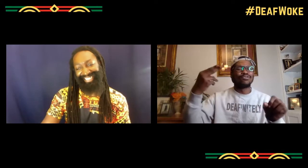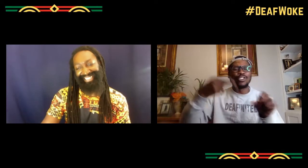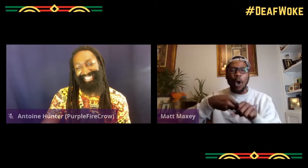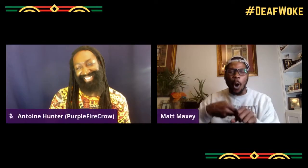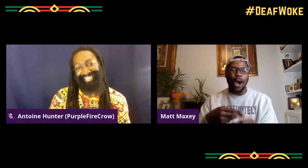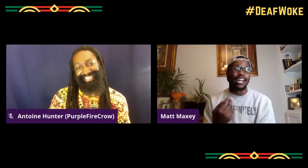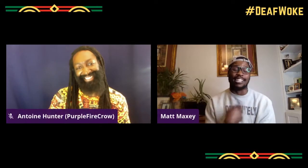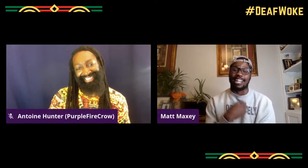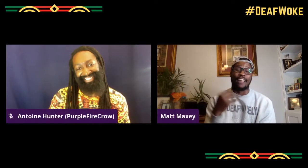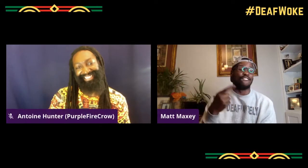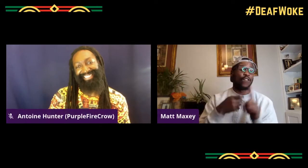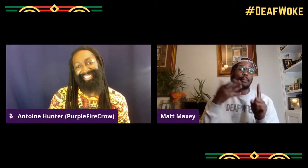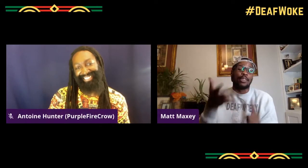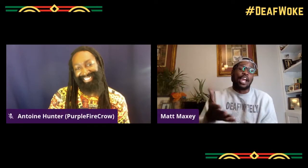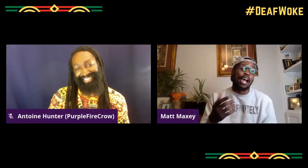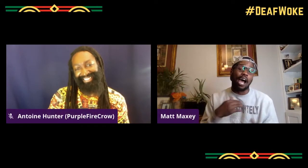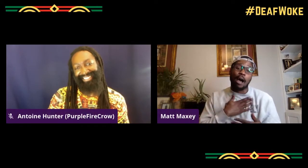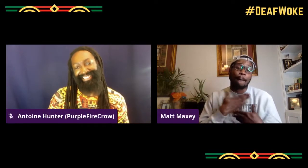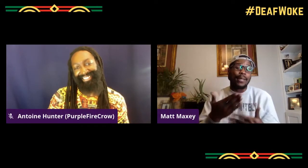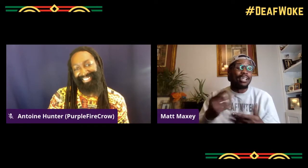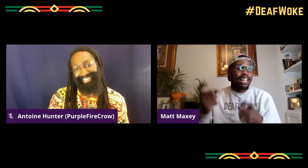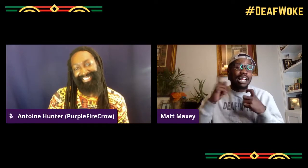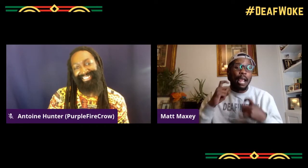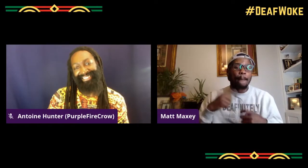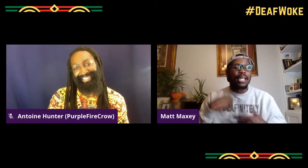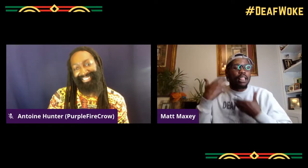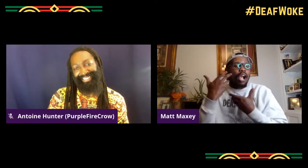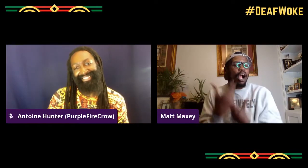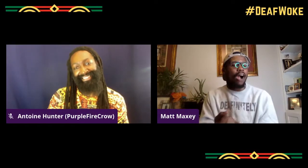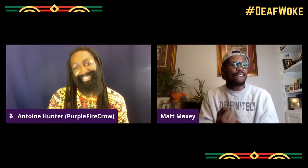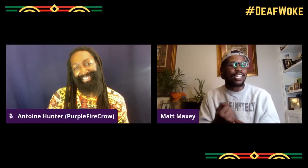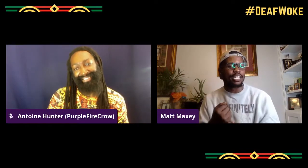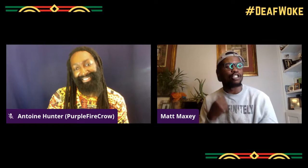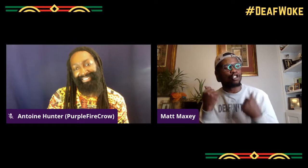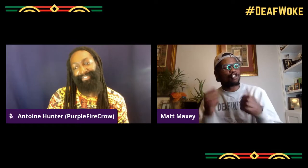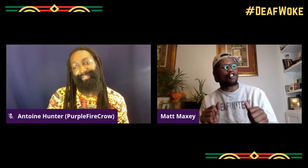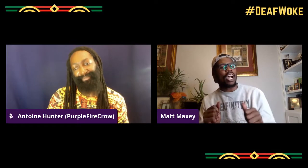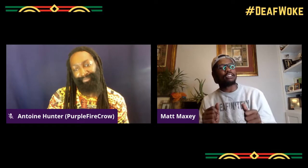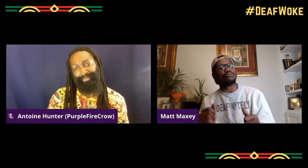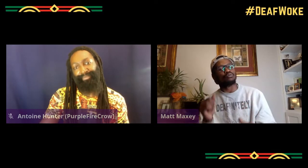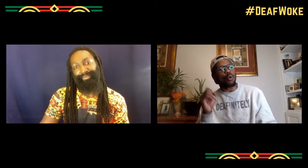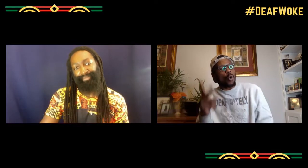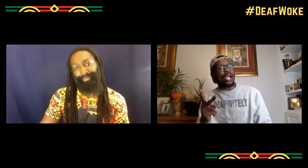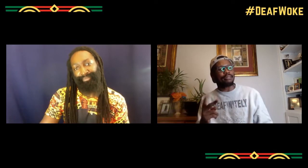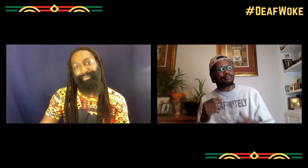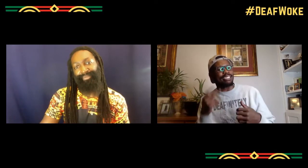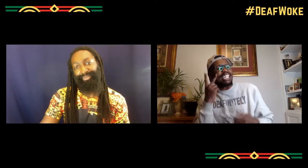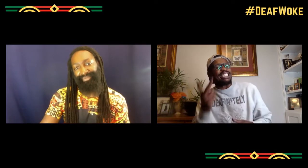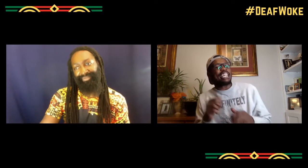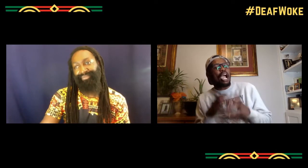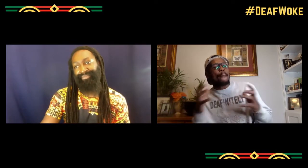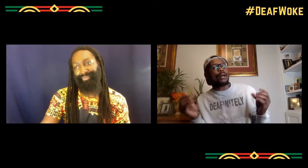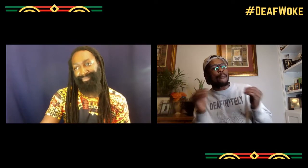I was just, I was just feeling it in. And then from there, you know, they gave, they were willing to give me that chance, they had confidence in me.